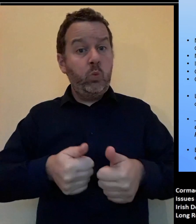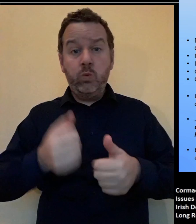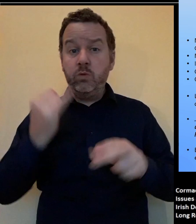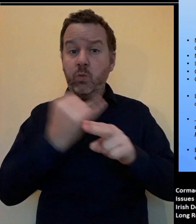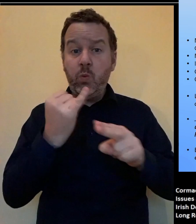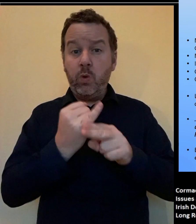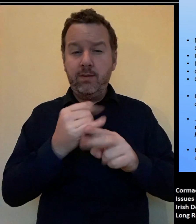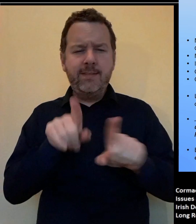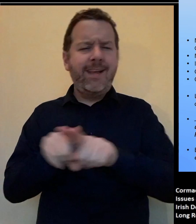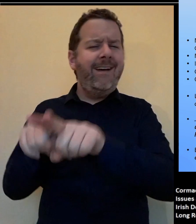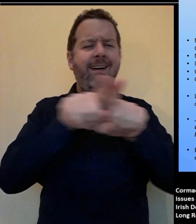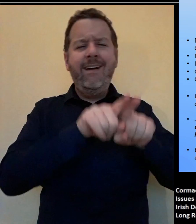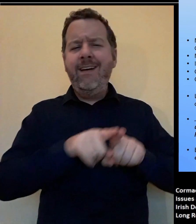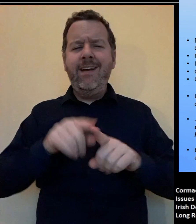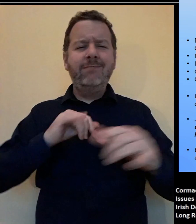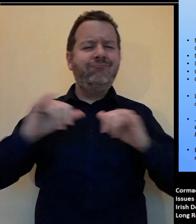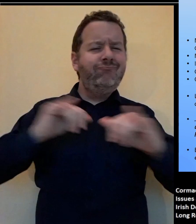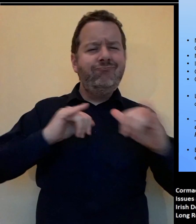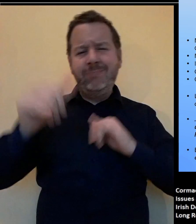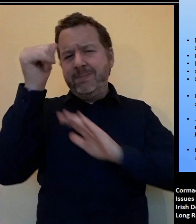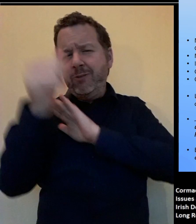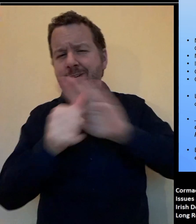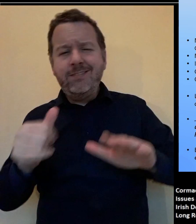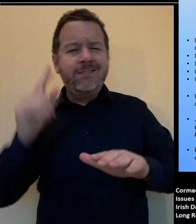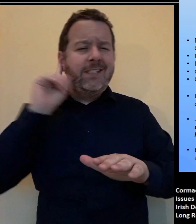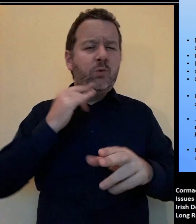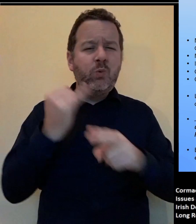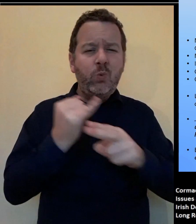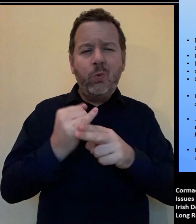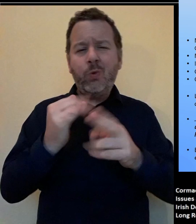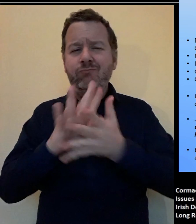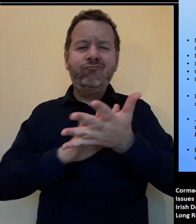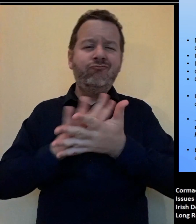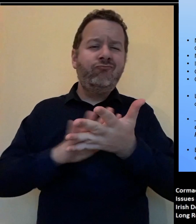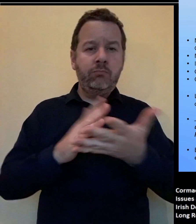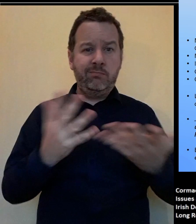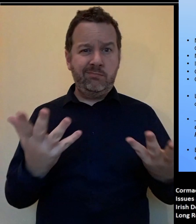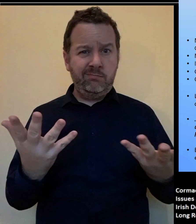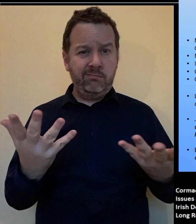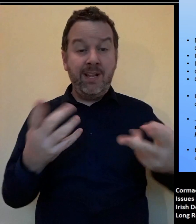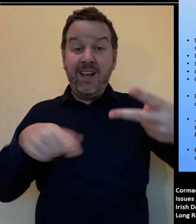and would not have shared a common deaf schooling experience.